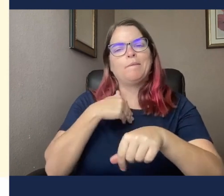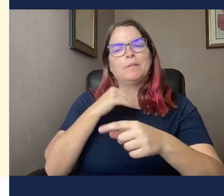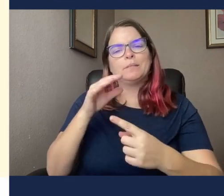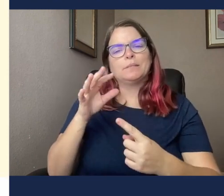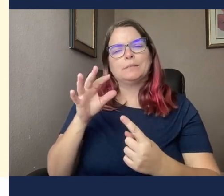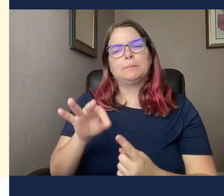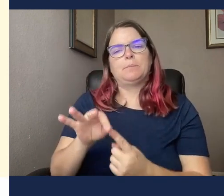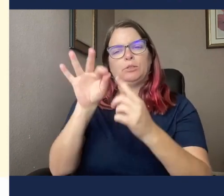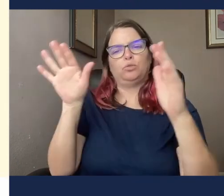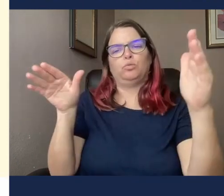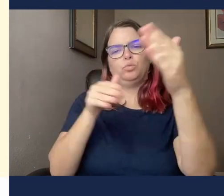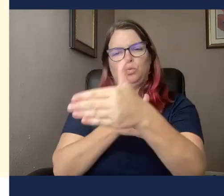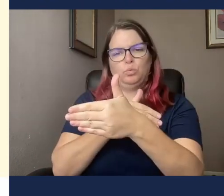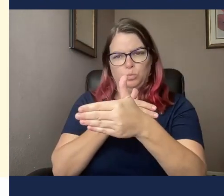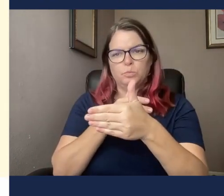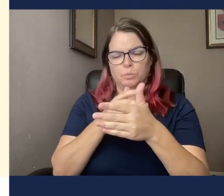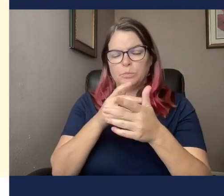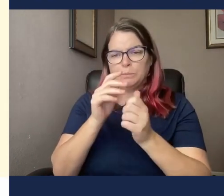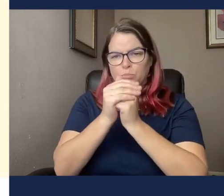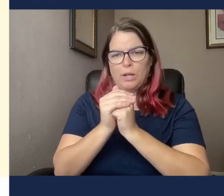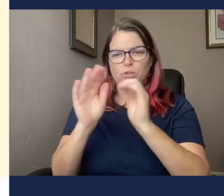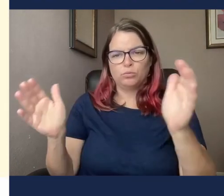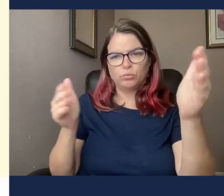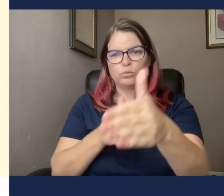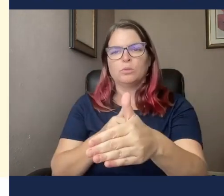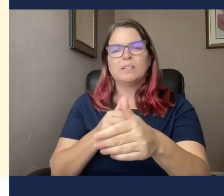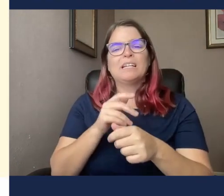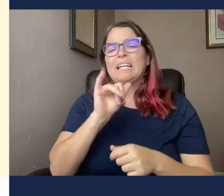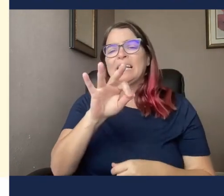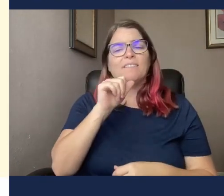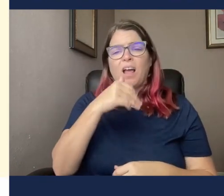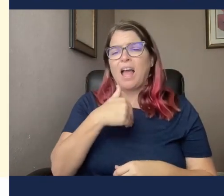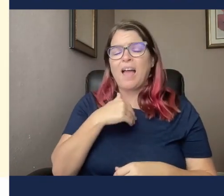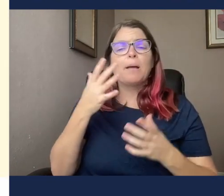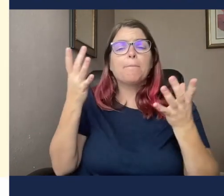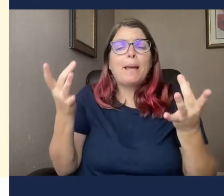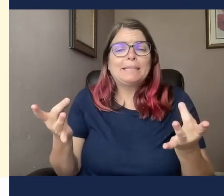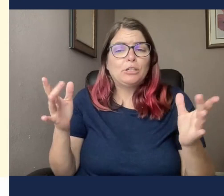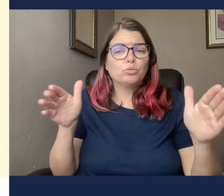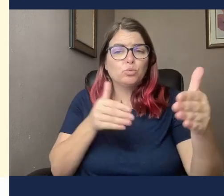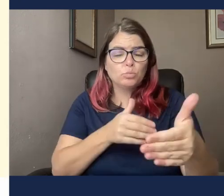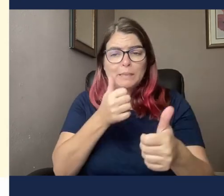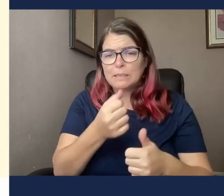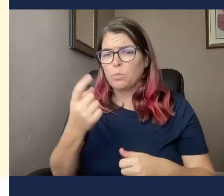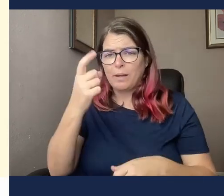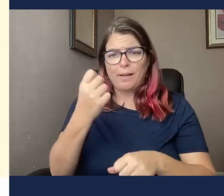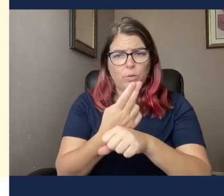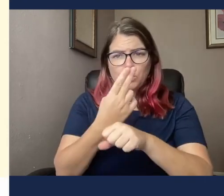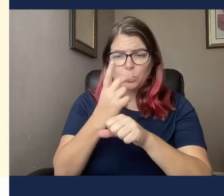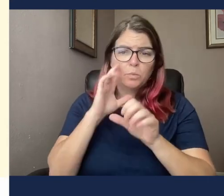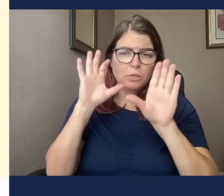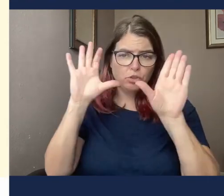for their actions or for the institutional actions or inactions in addressing concerns. When people have